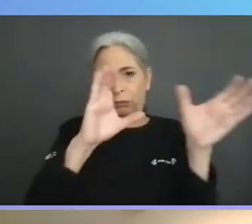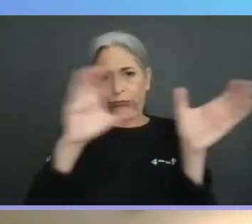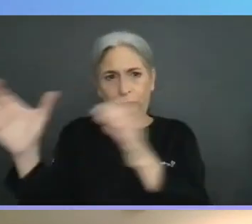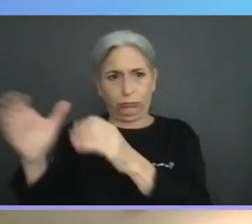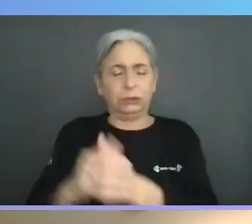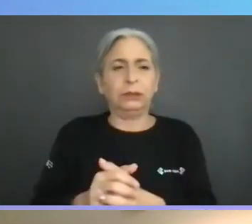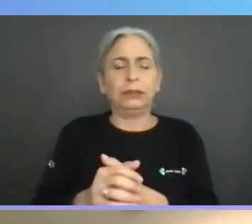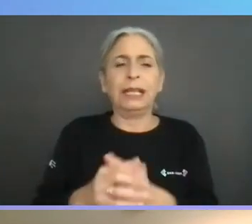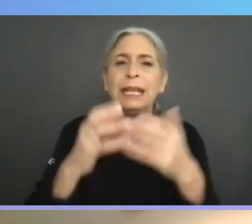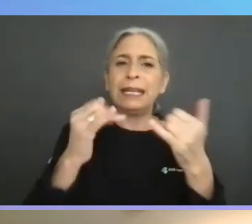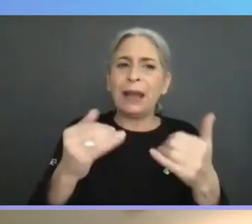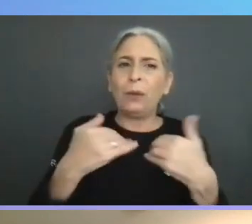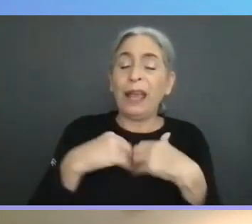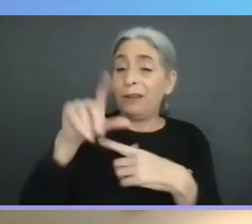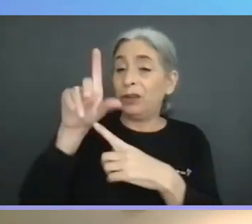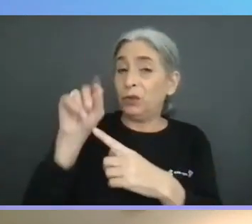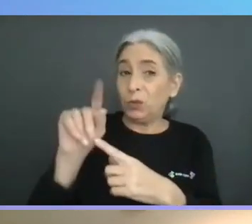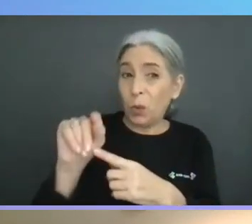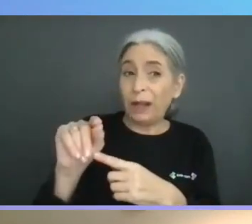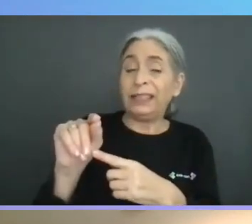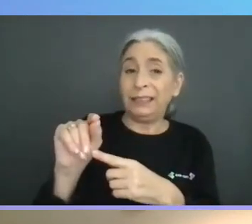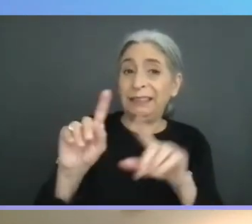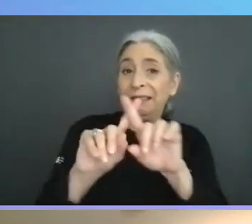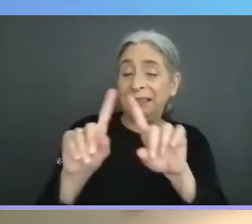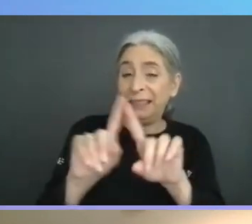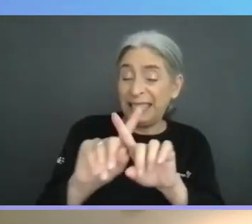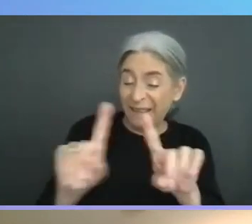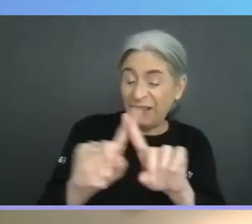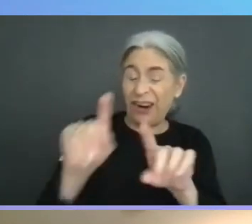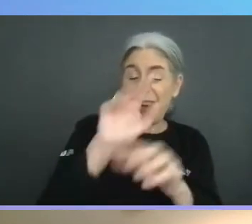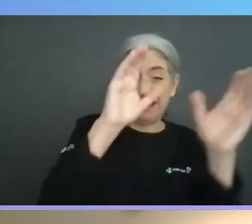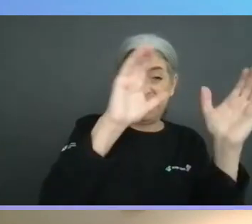an upwards of 20 categories of how to describe an image for